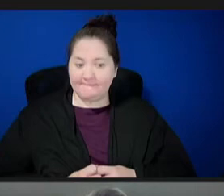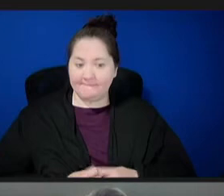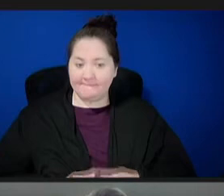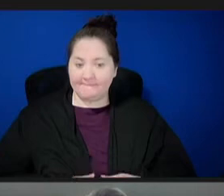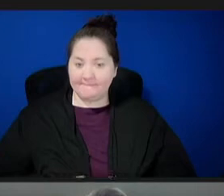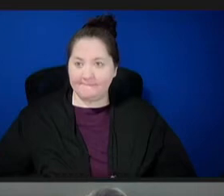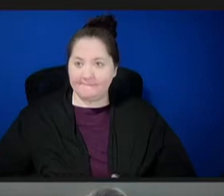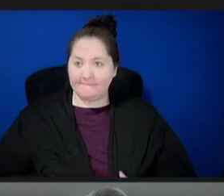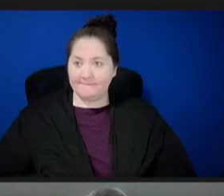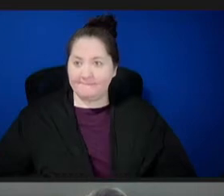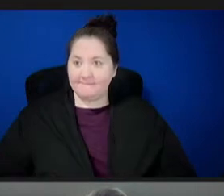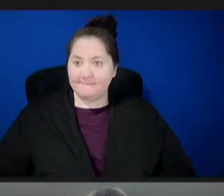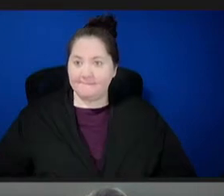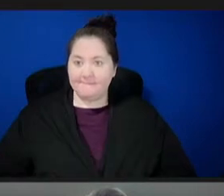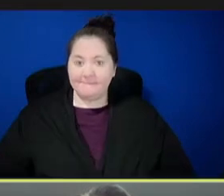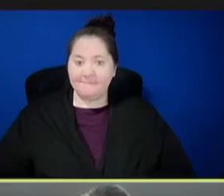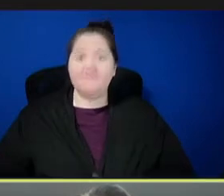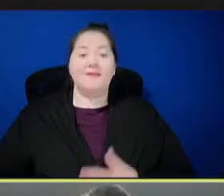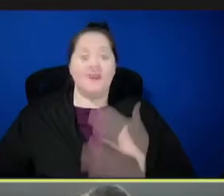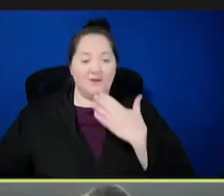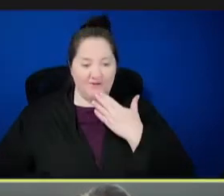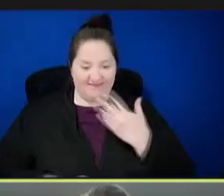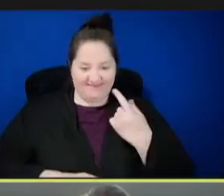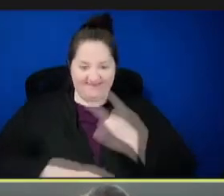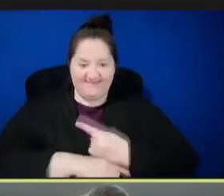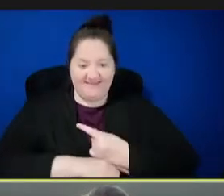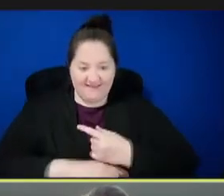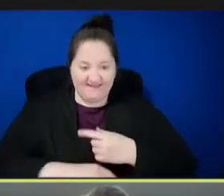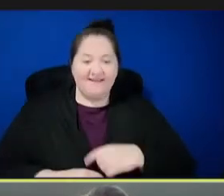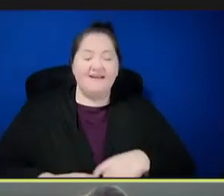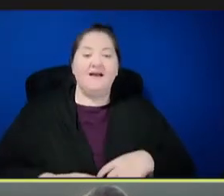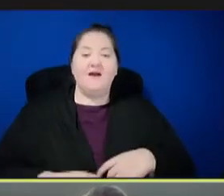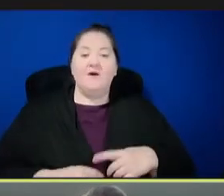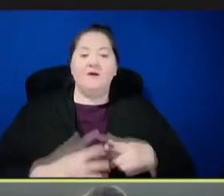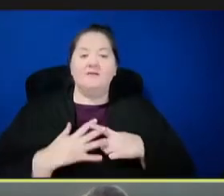Ann Aikin: Good day. I'd like to call the federal officer for NVAC. There are